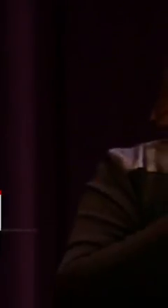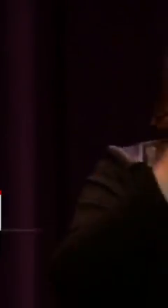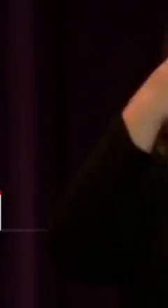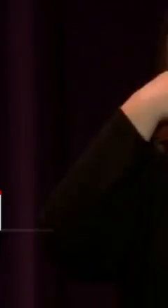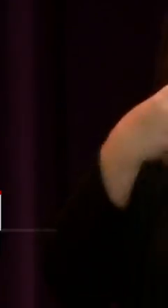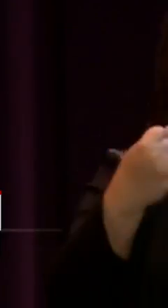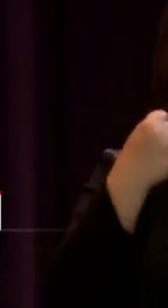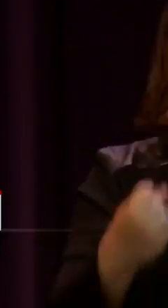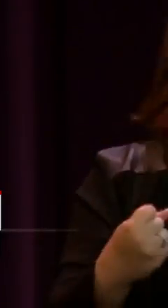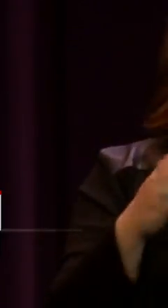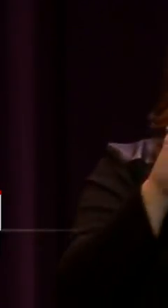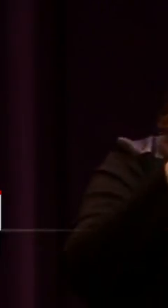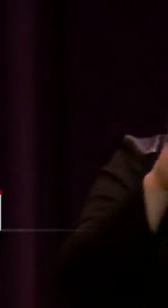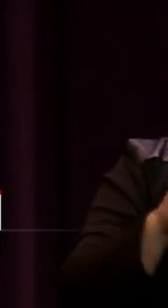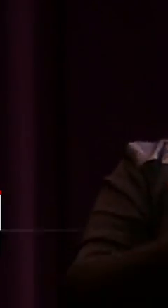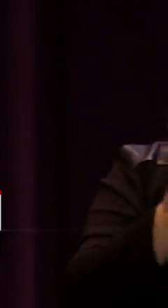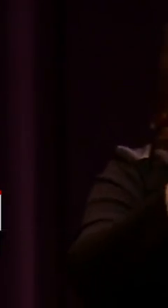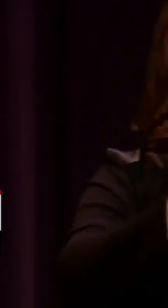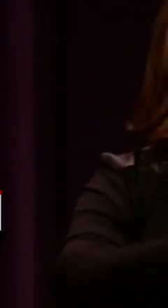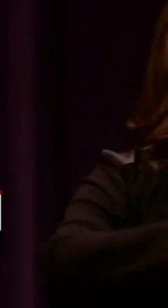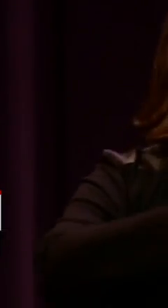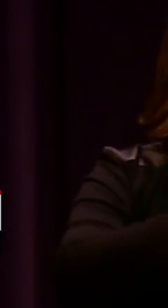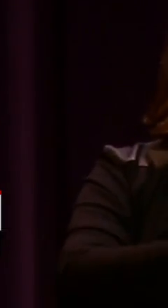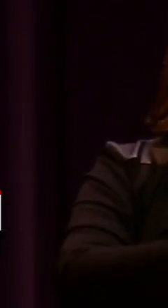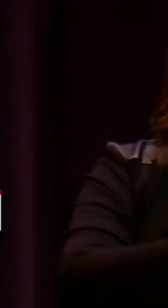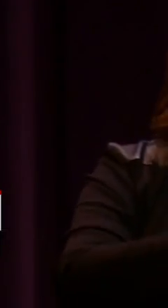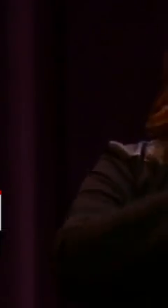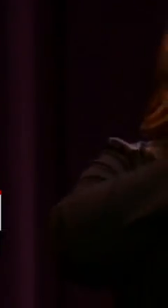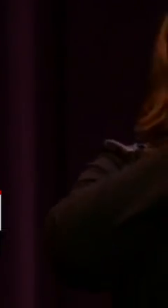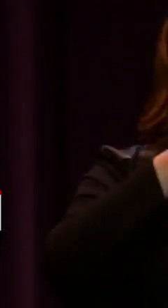OUR ETHICS LAWS AND ROOTING OUT CORRUPTION.